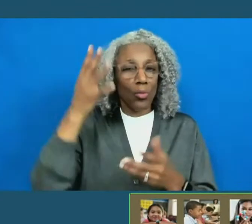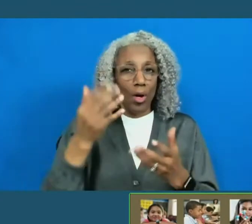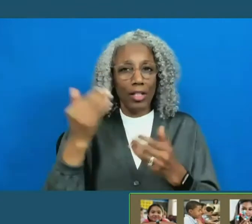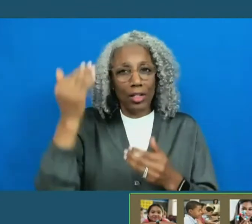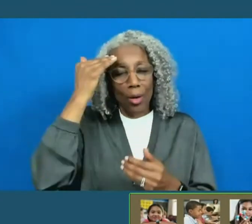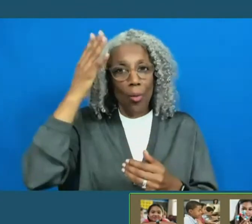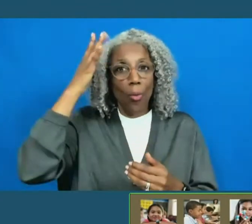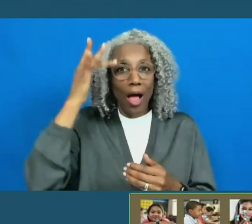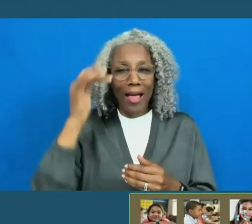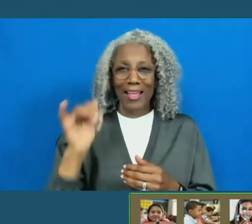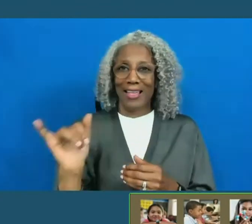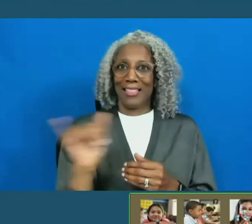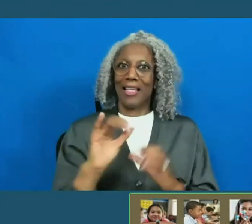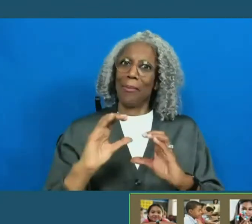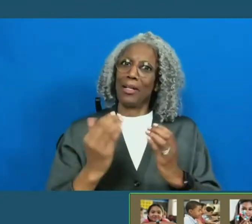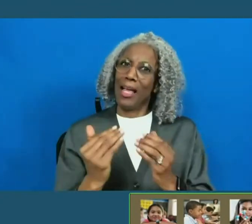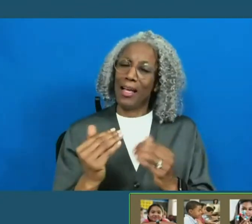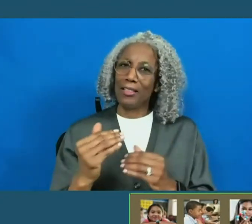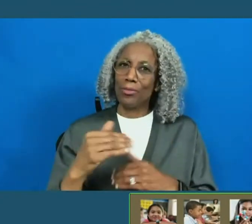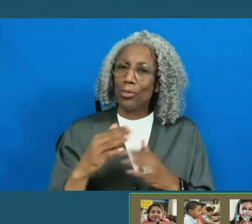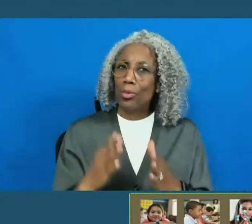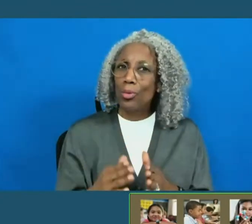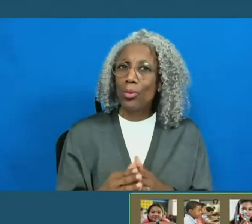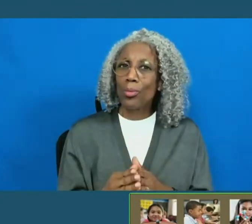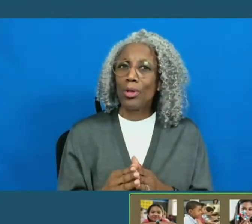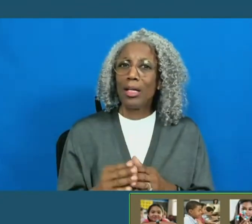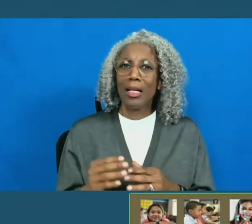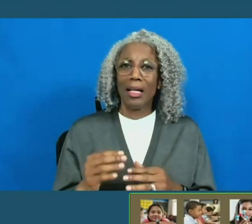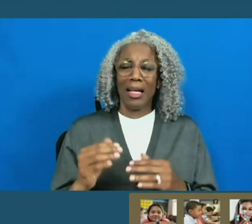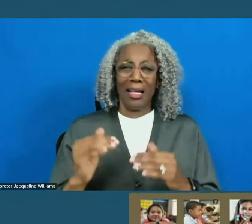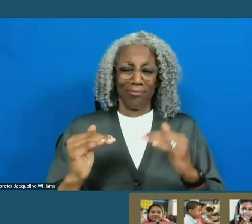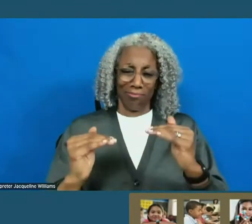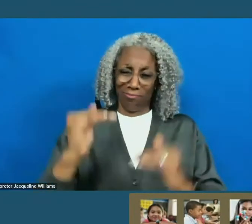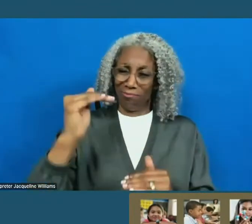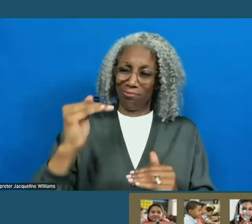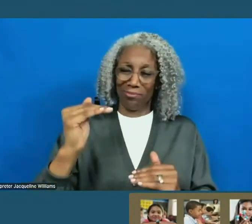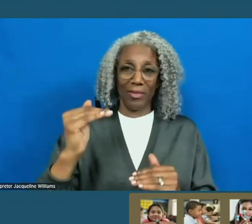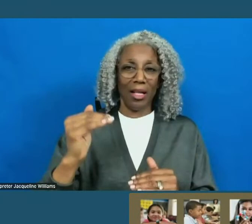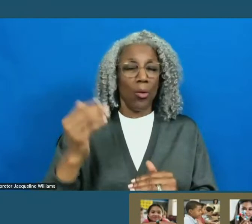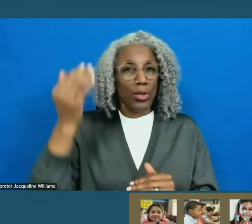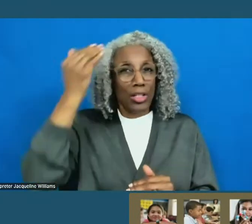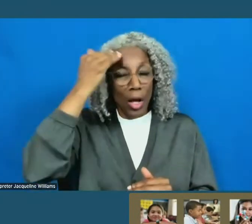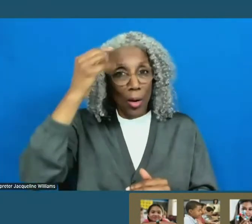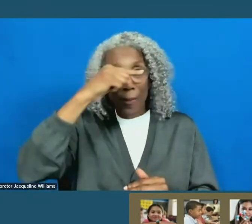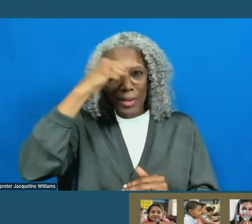we're short on time. But But parents are asking why does this gap persists in the same customers? Their white